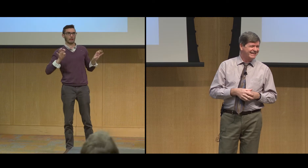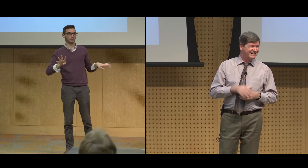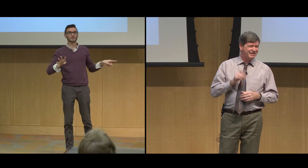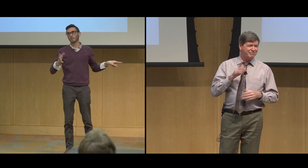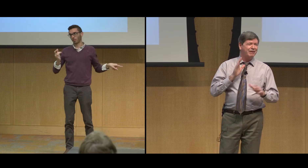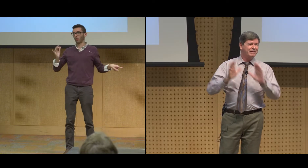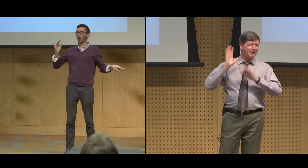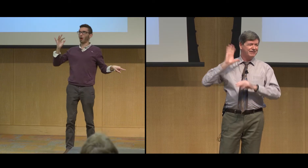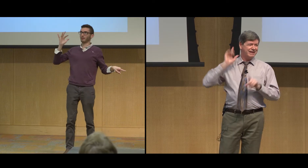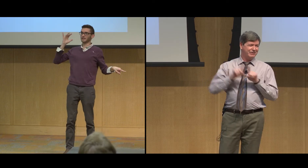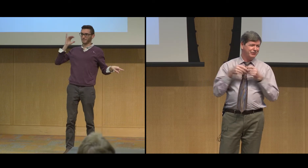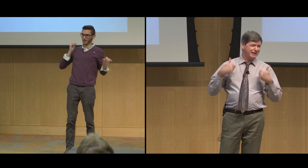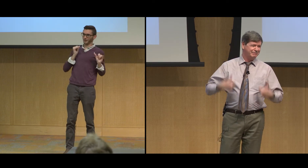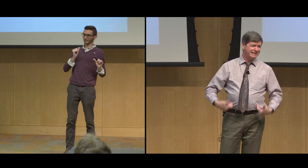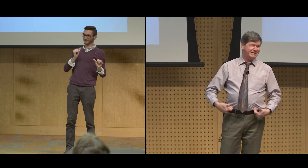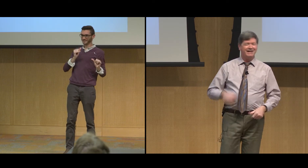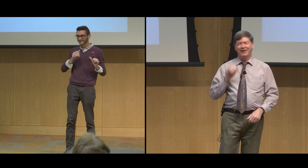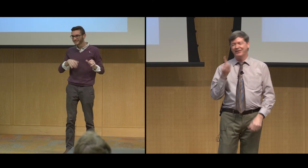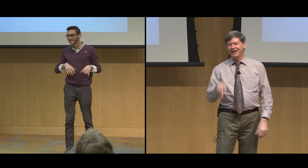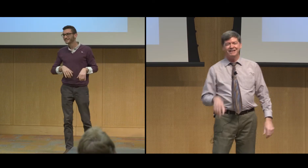Ha ha! Probably a long time ago, like me.